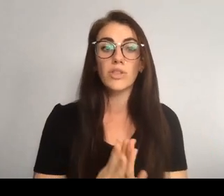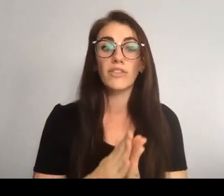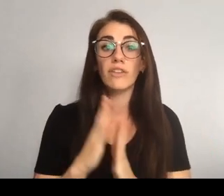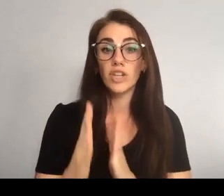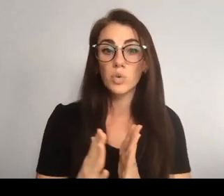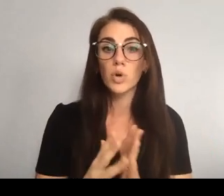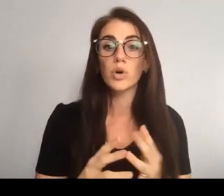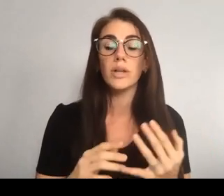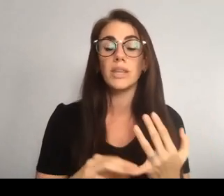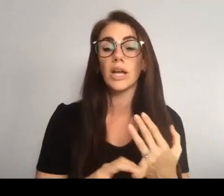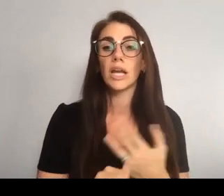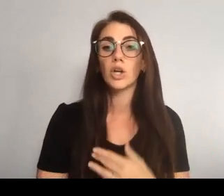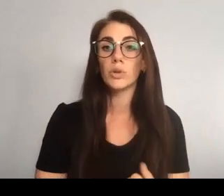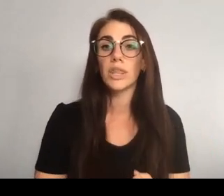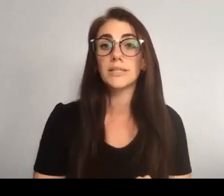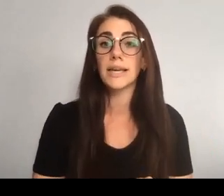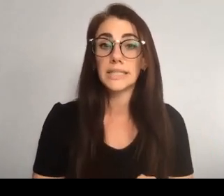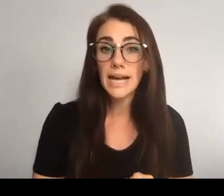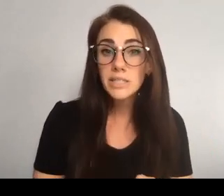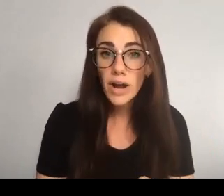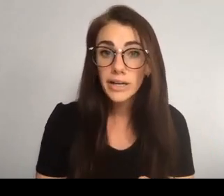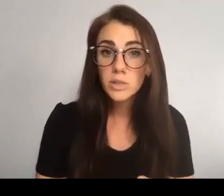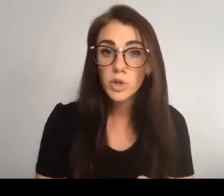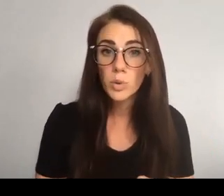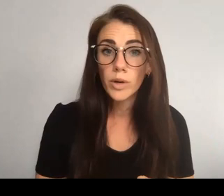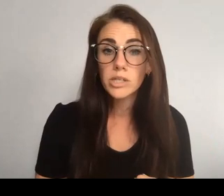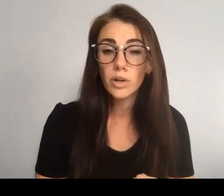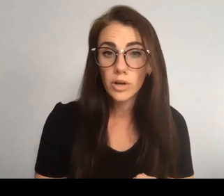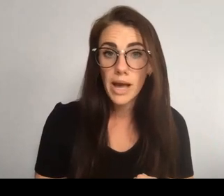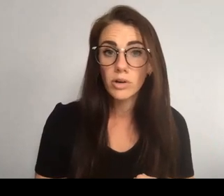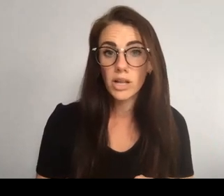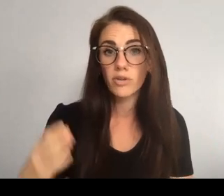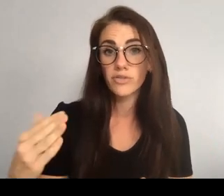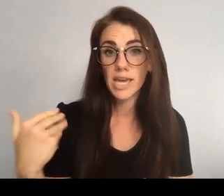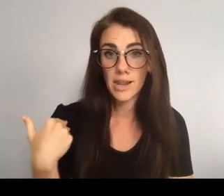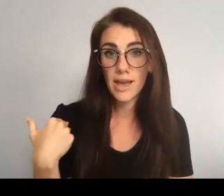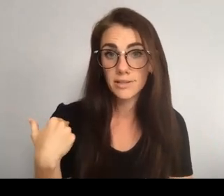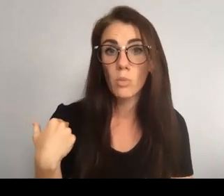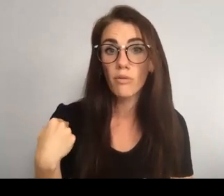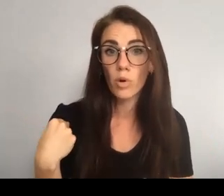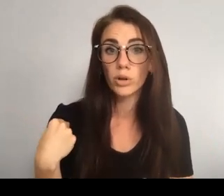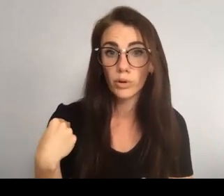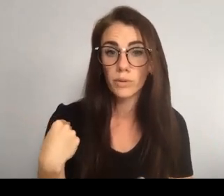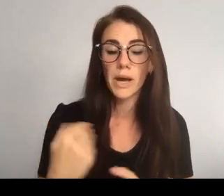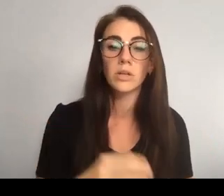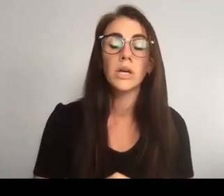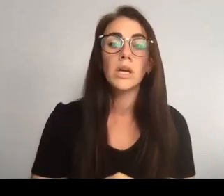So they're very visual they're going to include things like classifiers which we're going to learn about and if will point to learn about and if you have taken ASL before you have heard about.